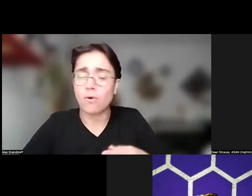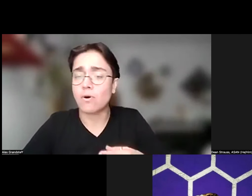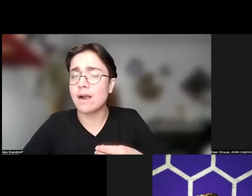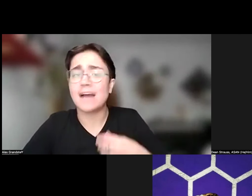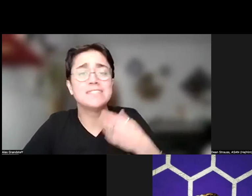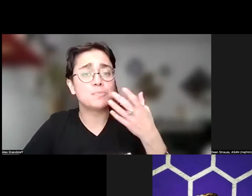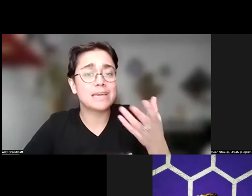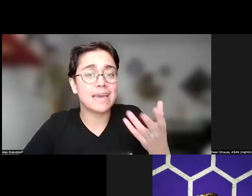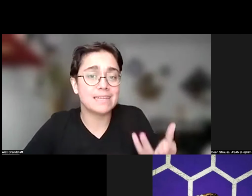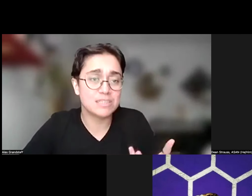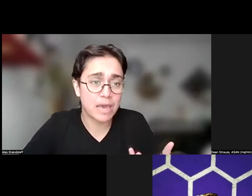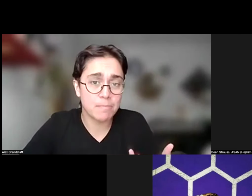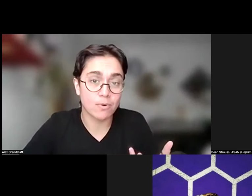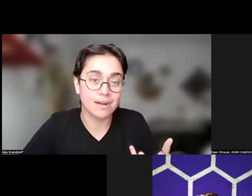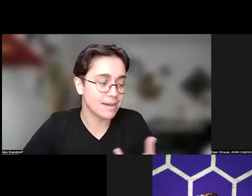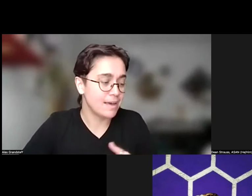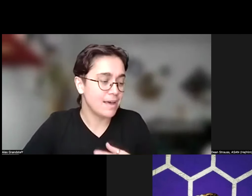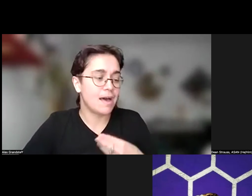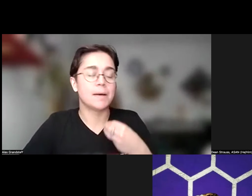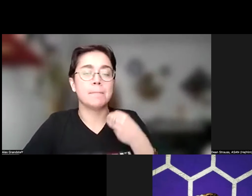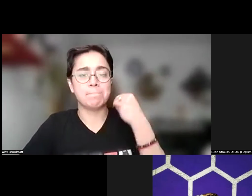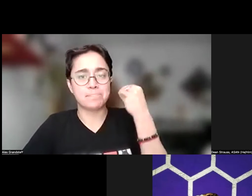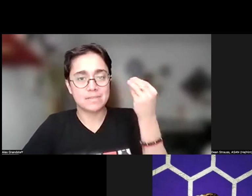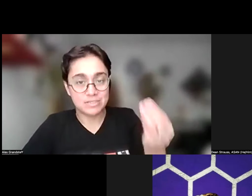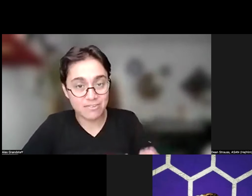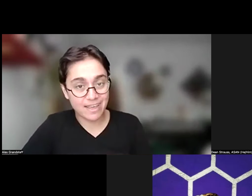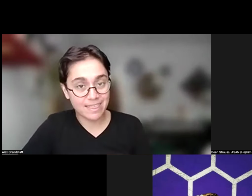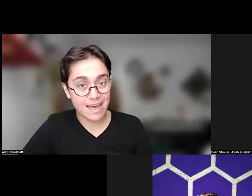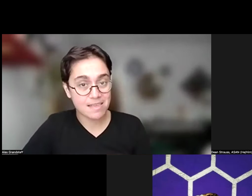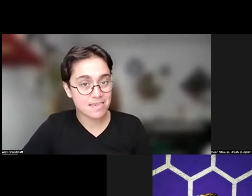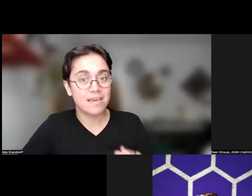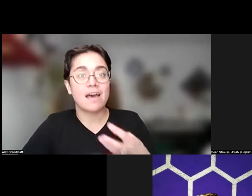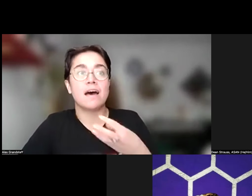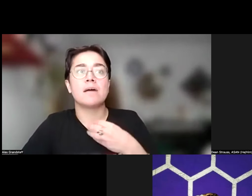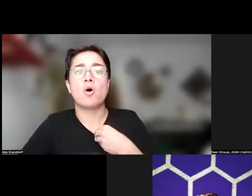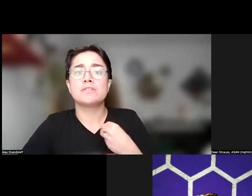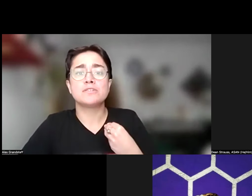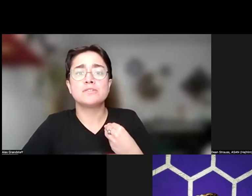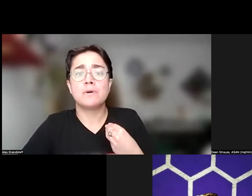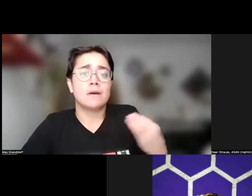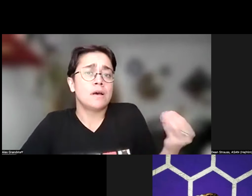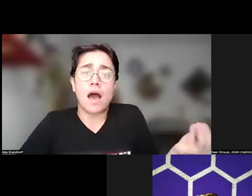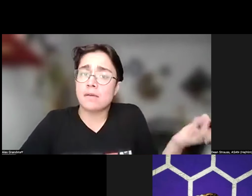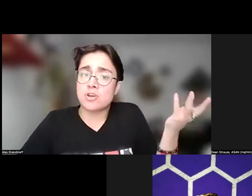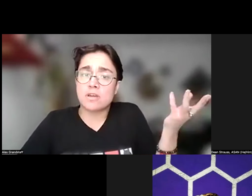o ops I lost a form, or I duplicated this paperwork.